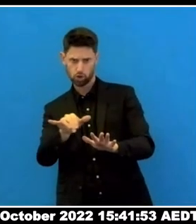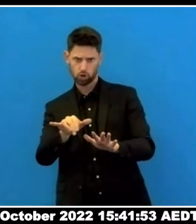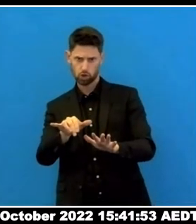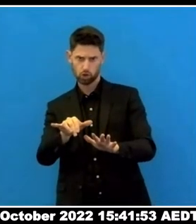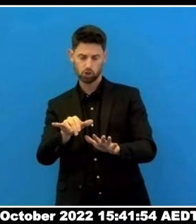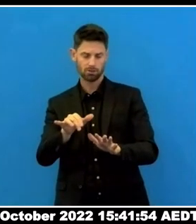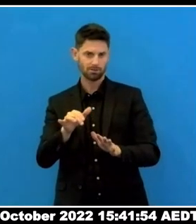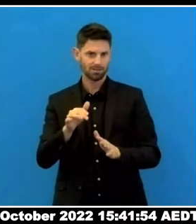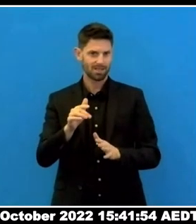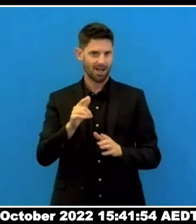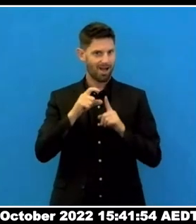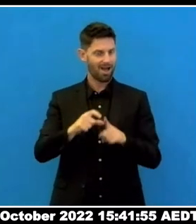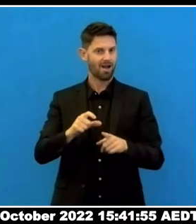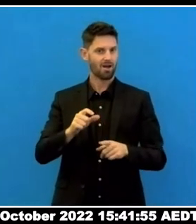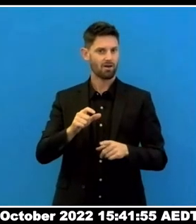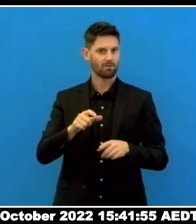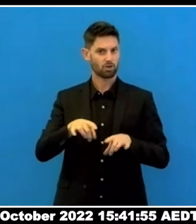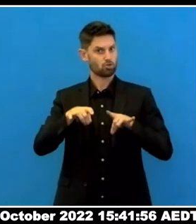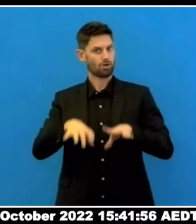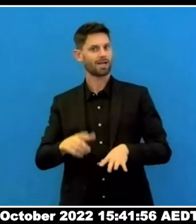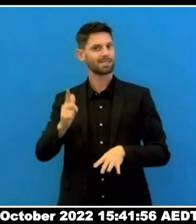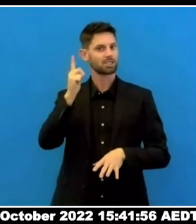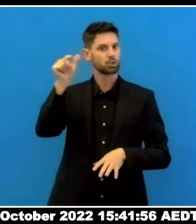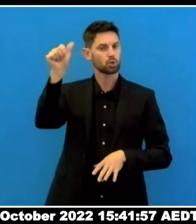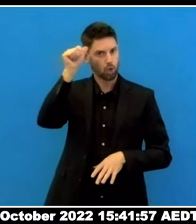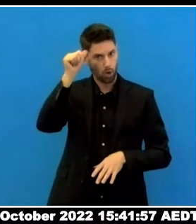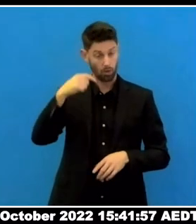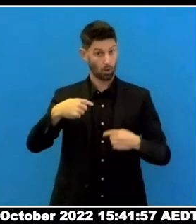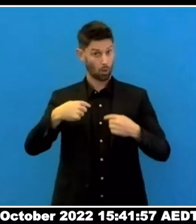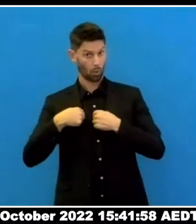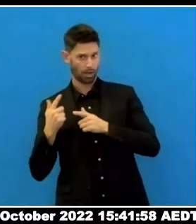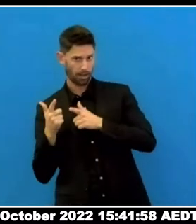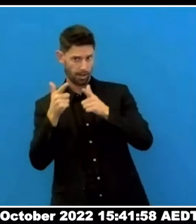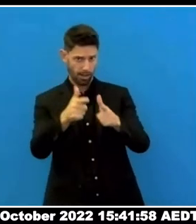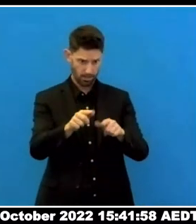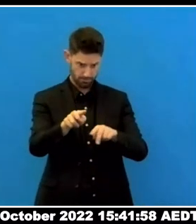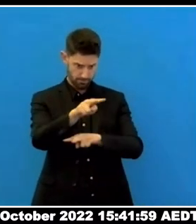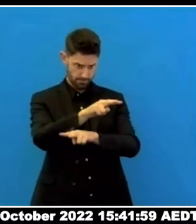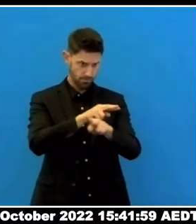learning difficulties. So, we actually report it, and we fill out the form and says, look,